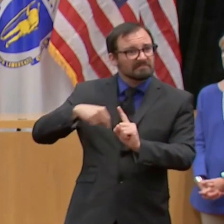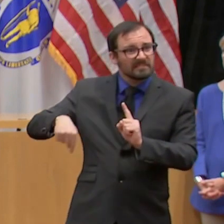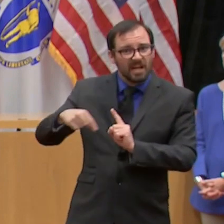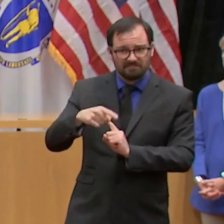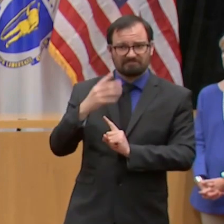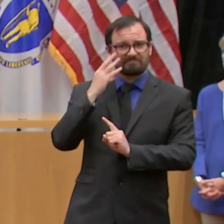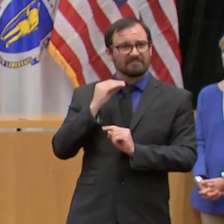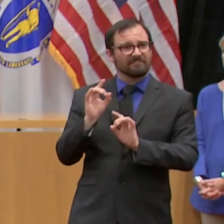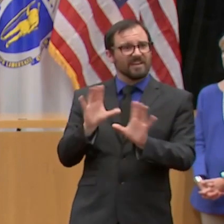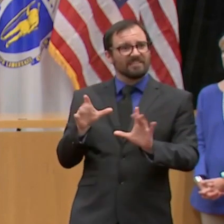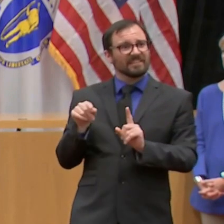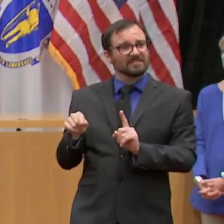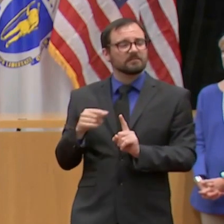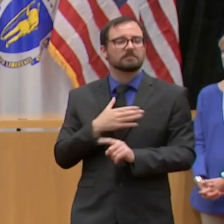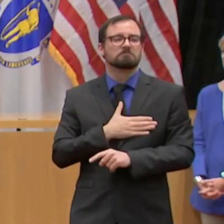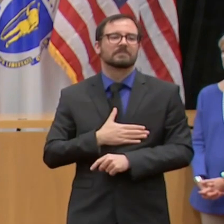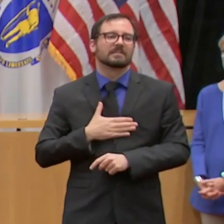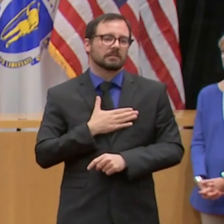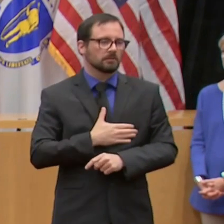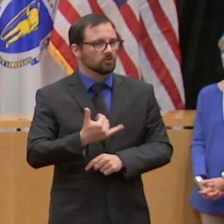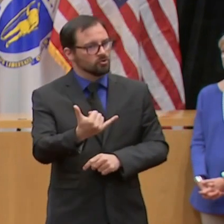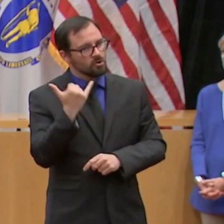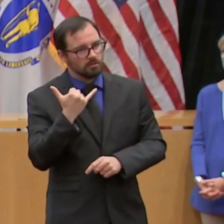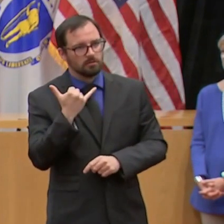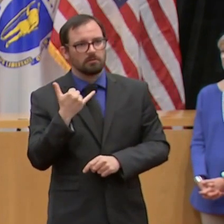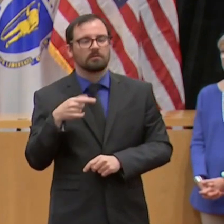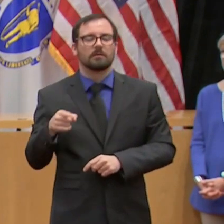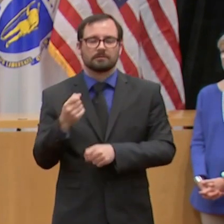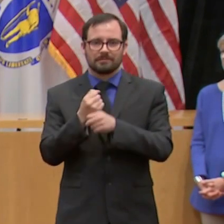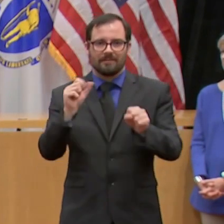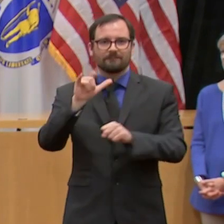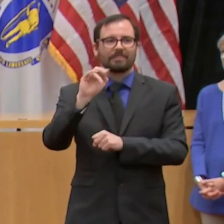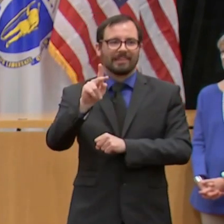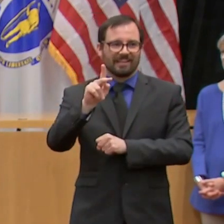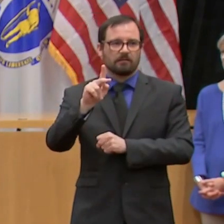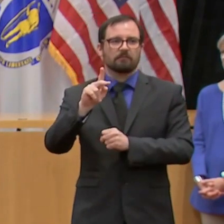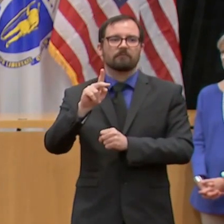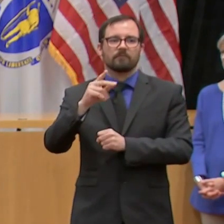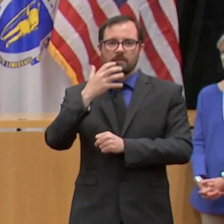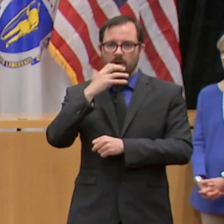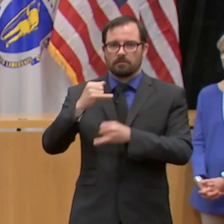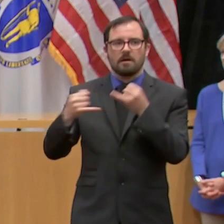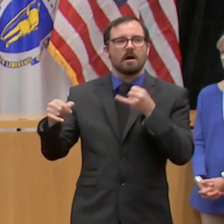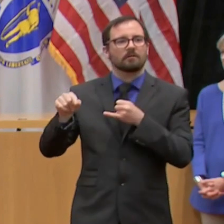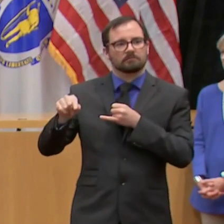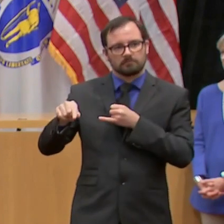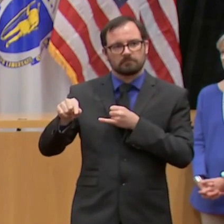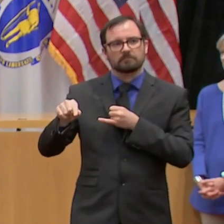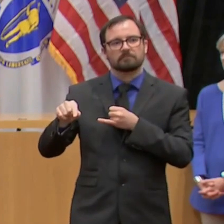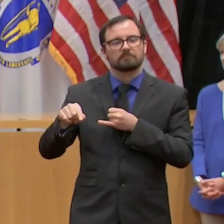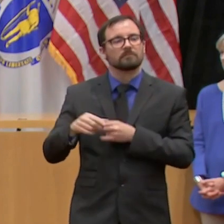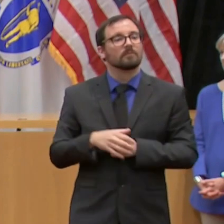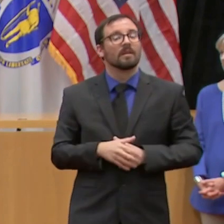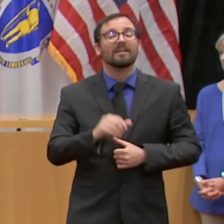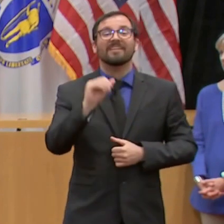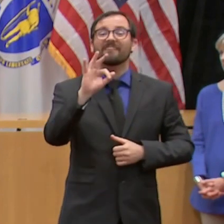CONCERNED ABOUT A LOVED ONE WHO MAY BE EXPERIENCING VIOLENCE, PLEASE CALL SAFELINK AND SUPPORT THEM AND CONNECT THEM TO THE RESOURCES THAT THEY